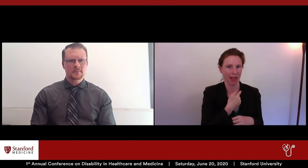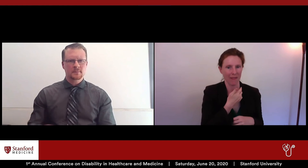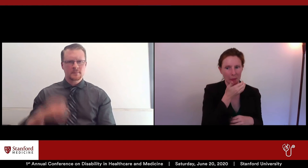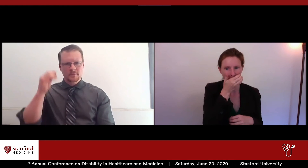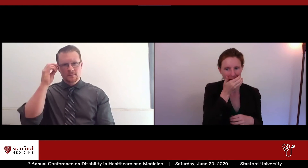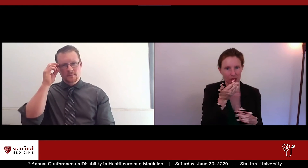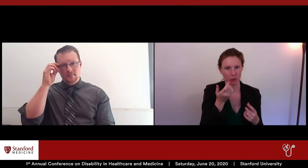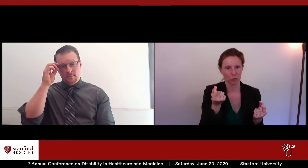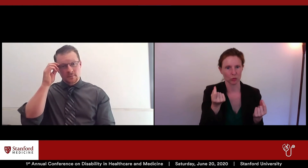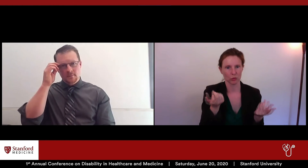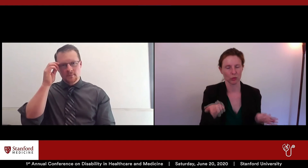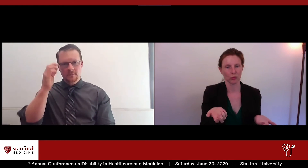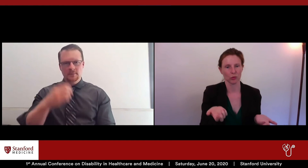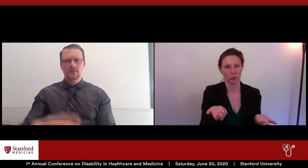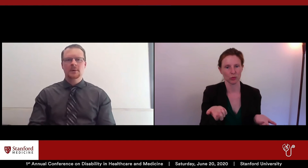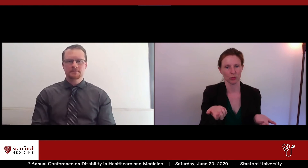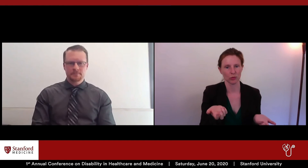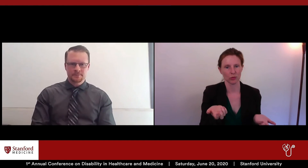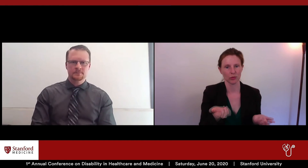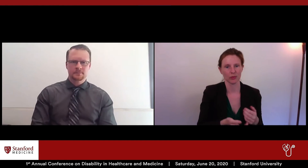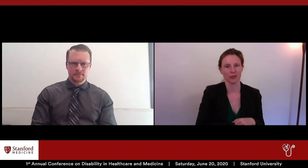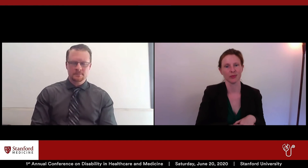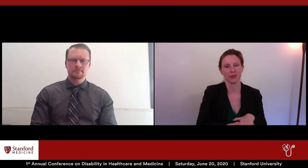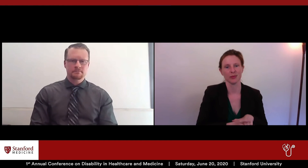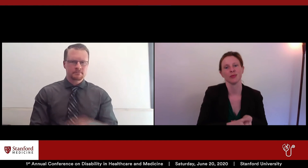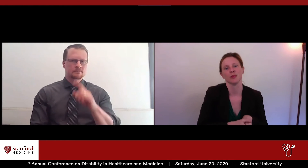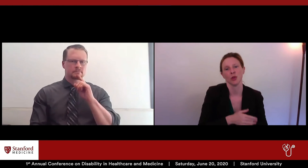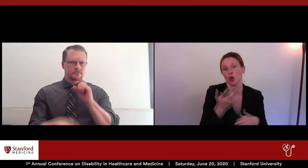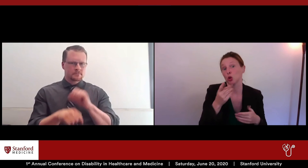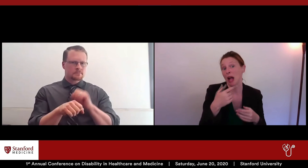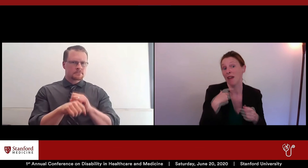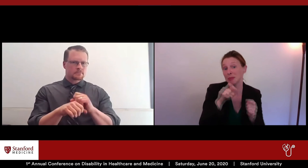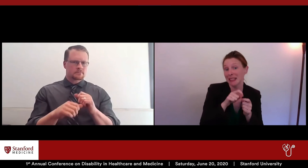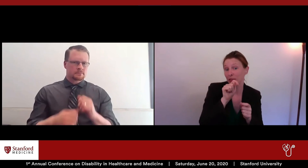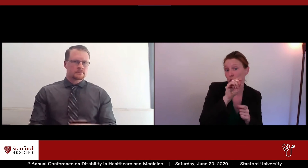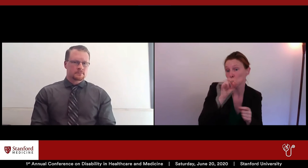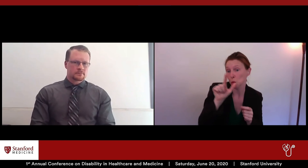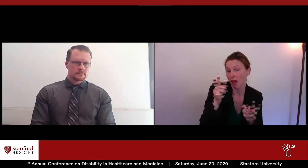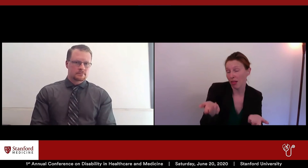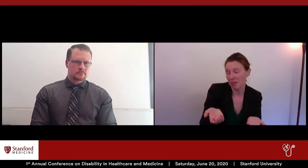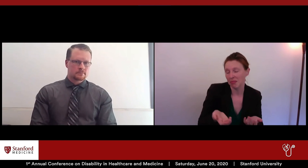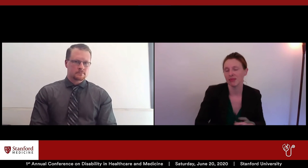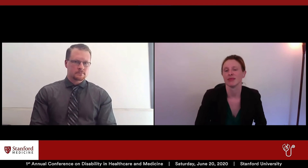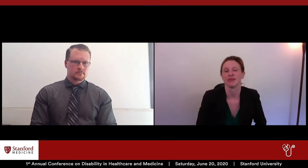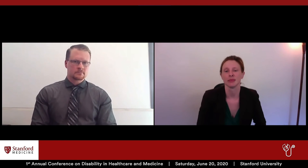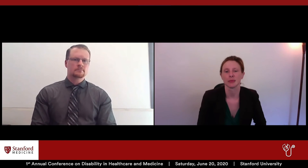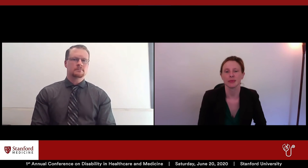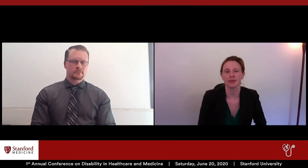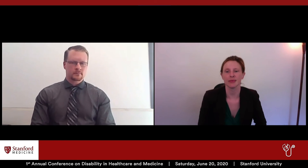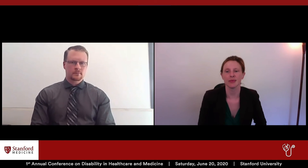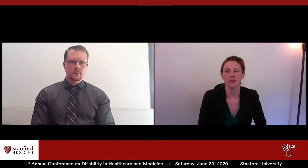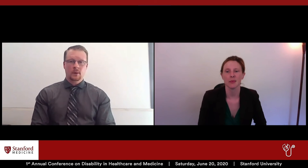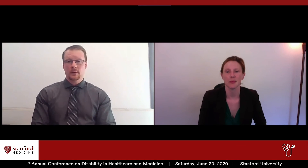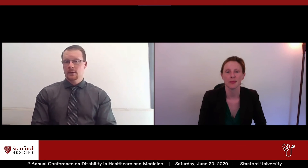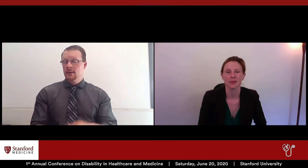Suppose there's a code blue where everyone must wear masks, then what do you do? Are there specific tools that you might use?